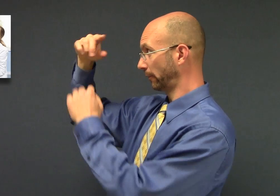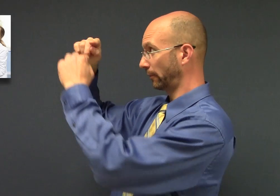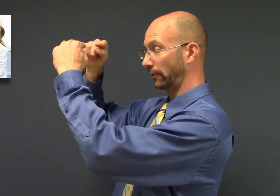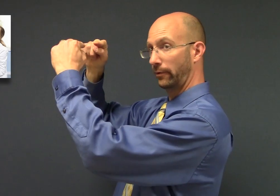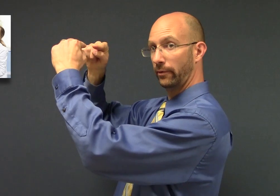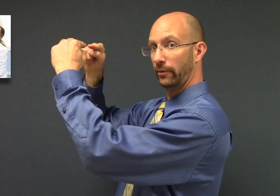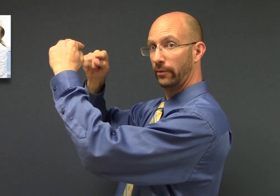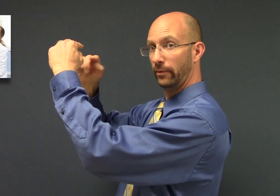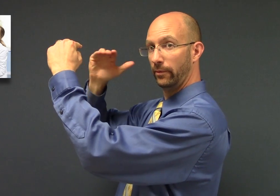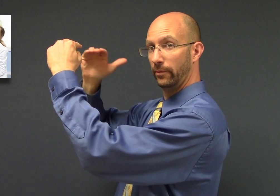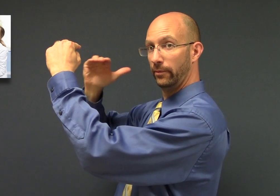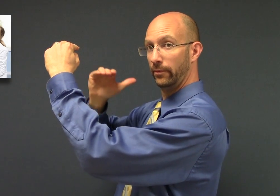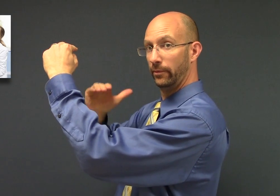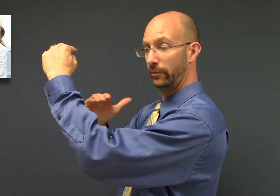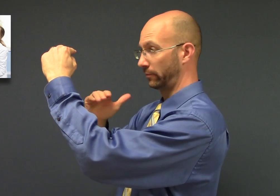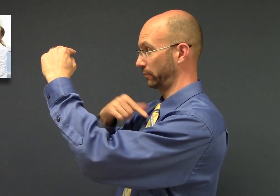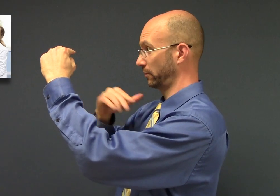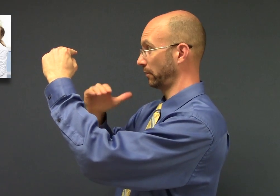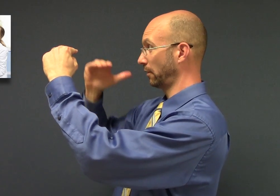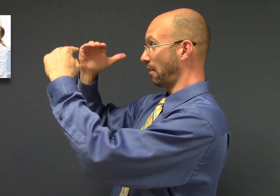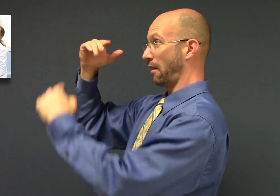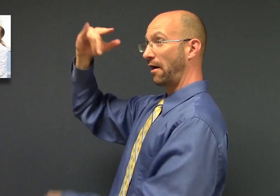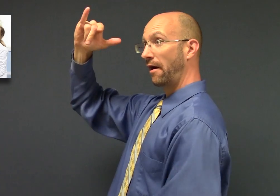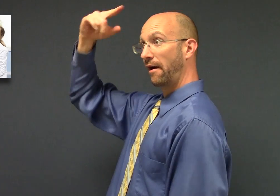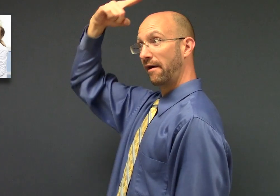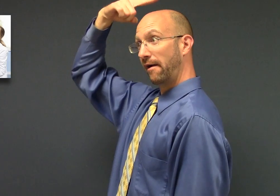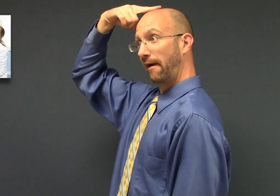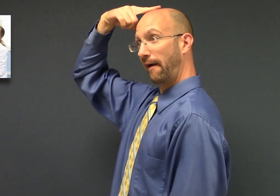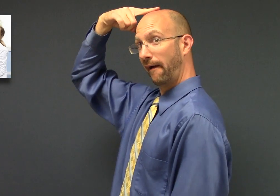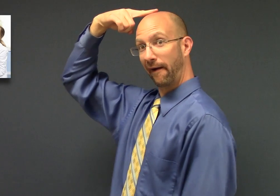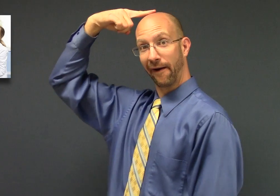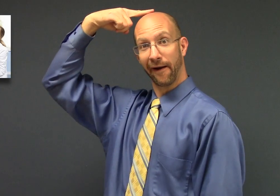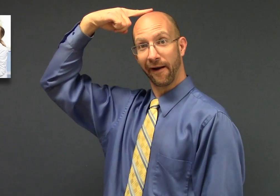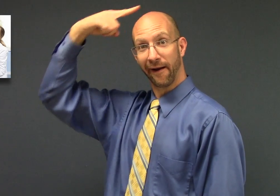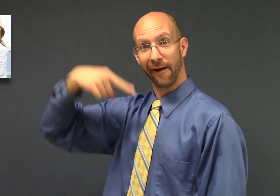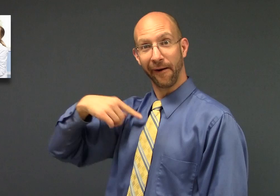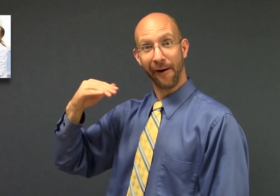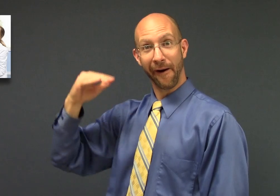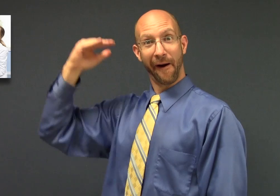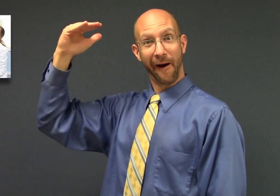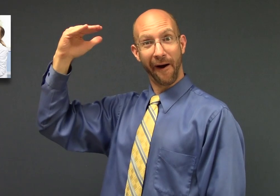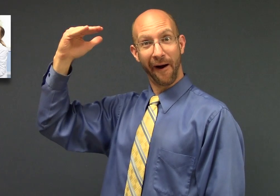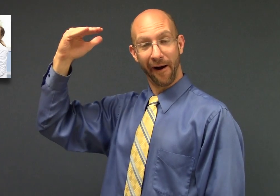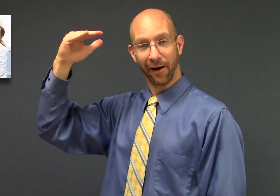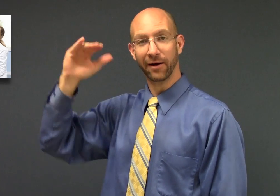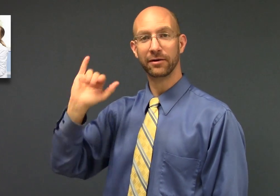You see the numbers listed on the pole and see that you are this tall. And you say, "I'm tall!"